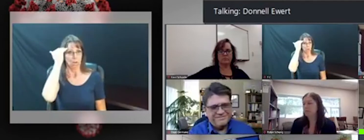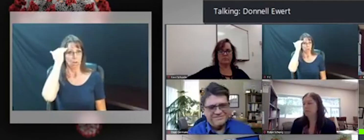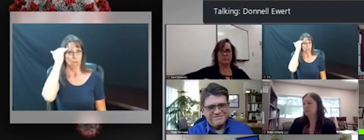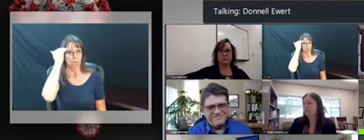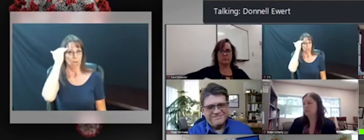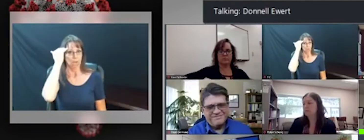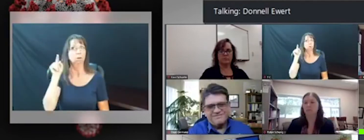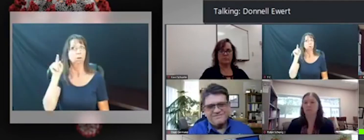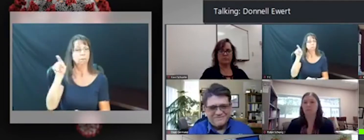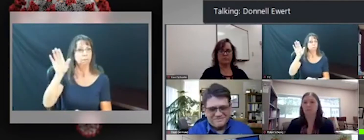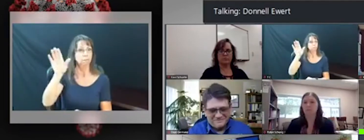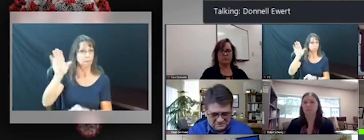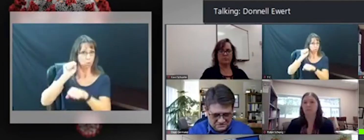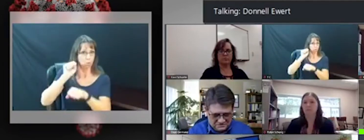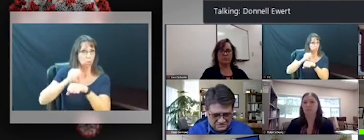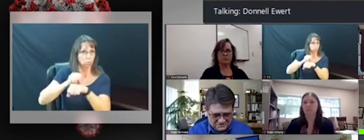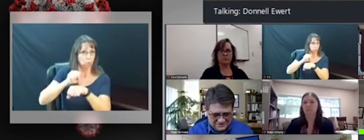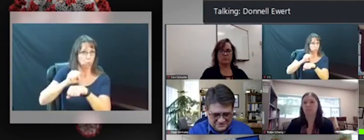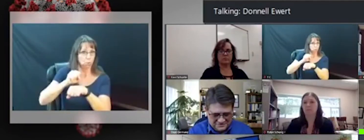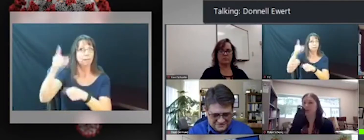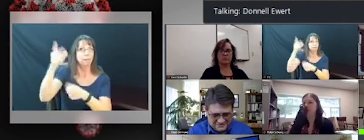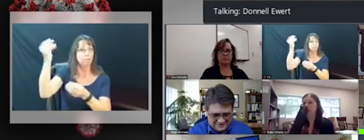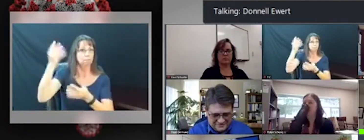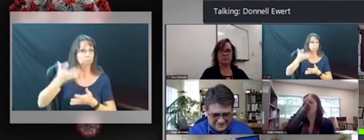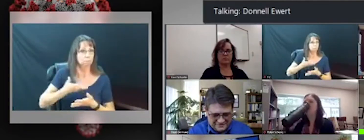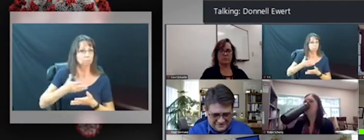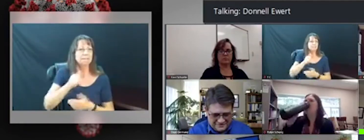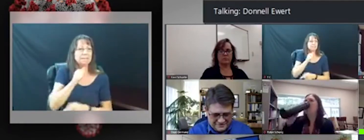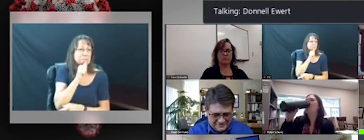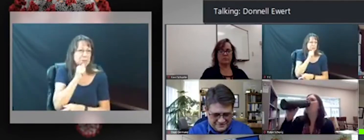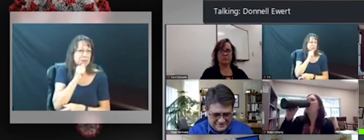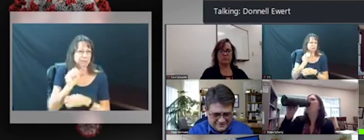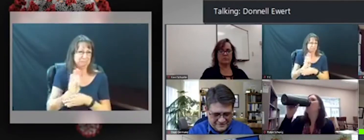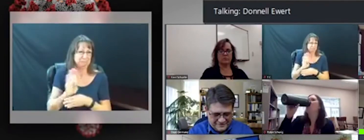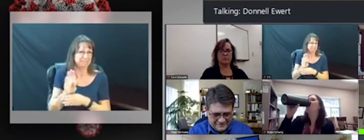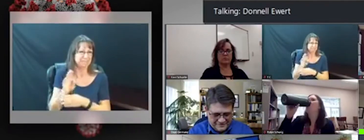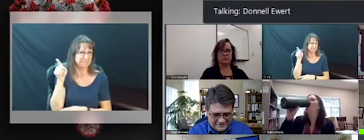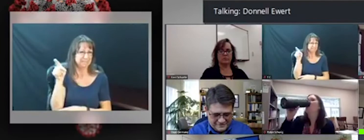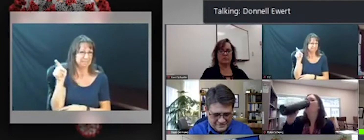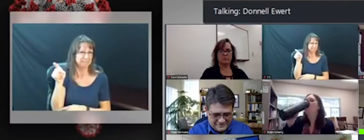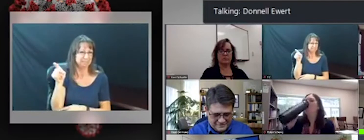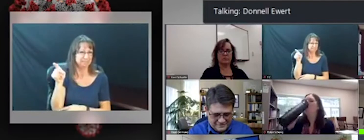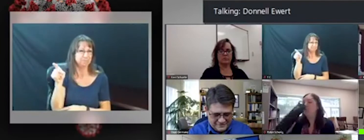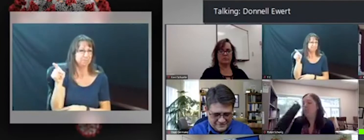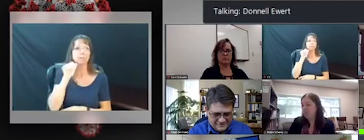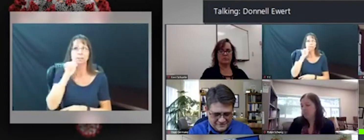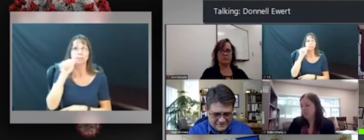shared that with us. They are a private business. They're not at all connected County of Shasta.